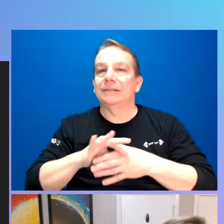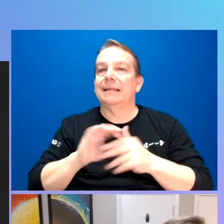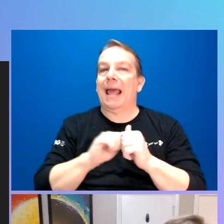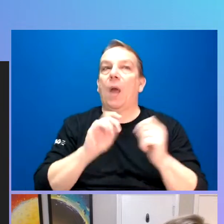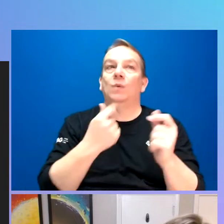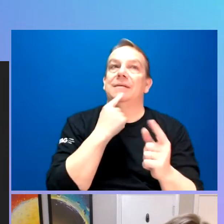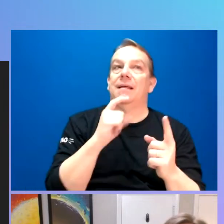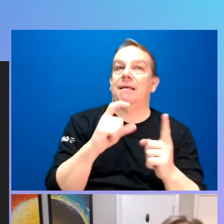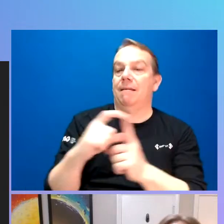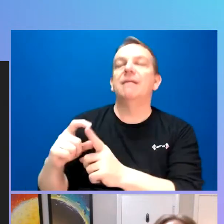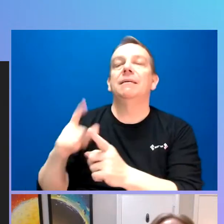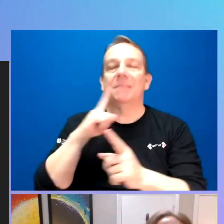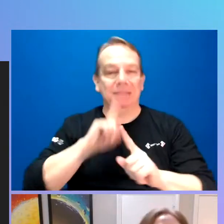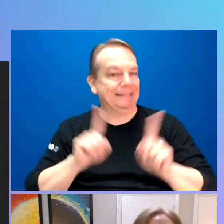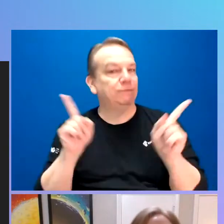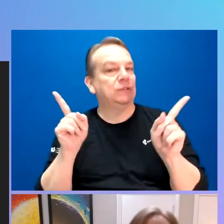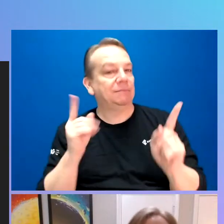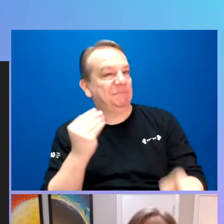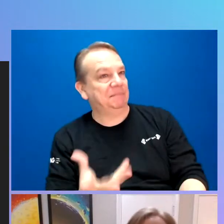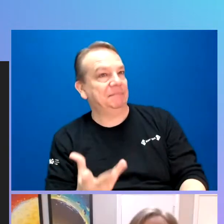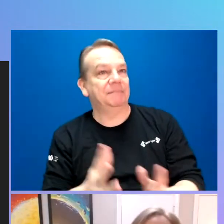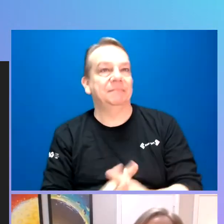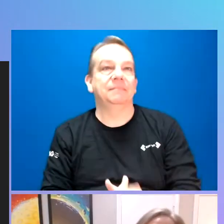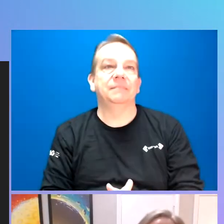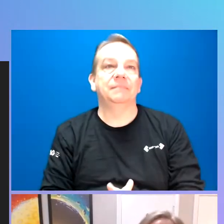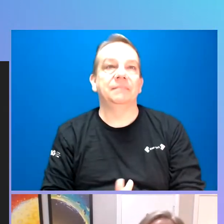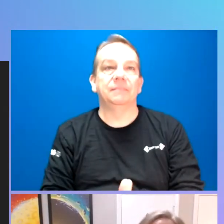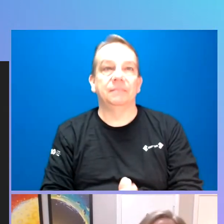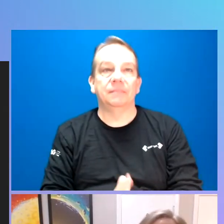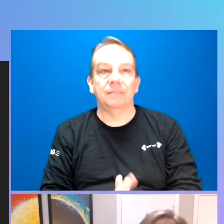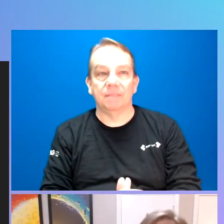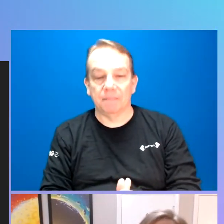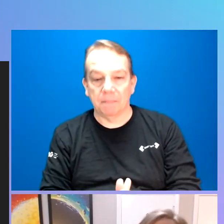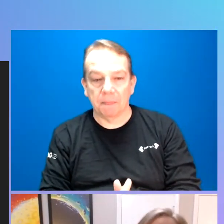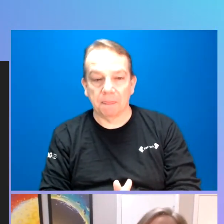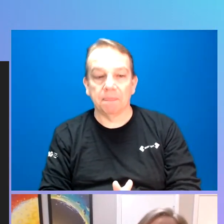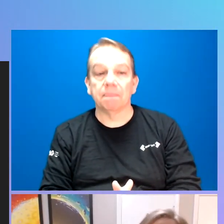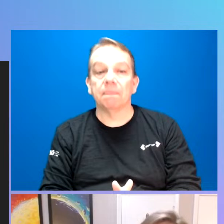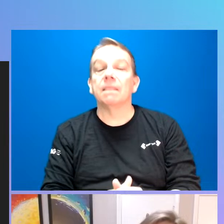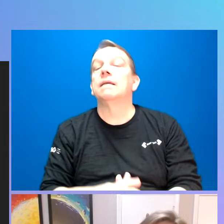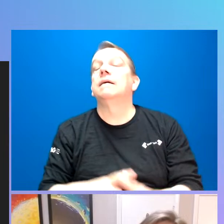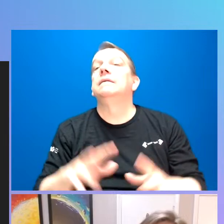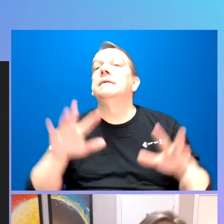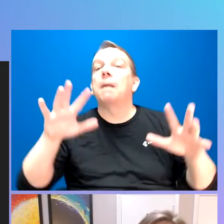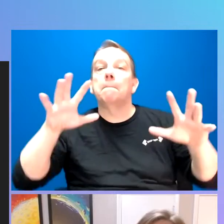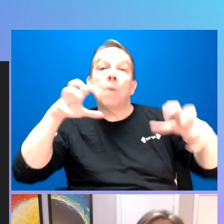Okay time for monster number two